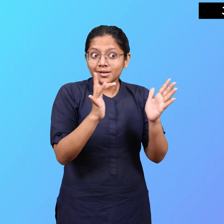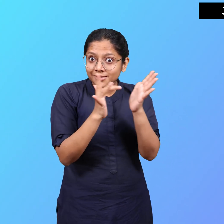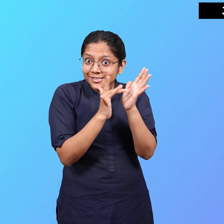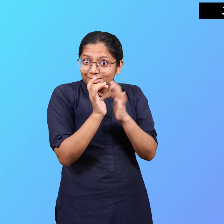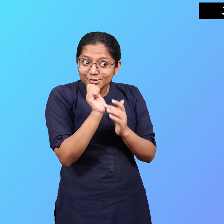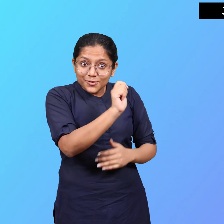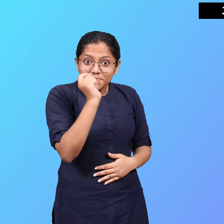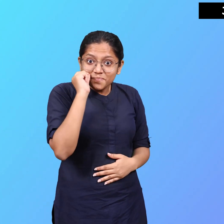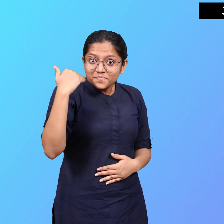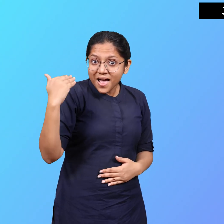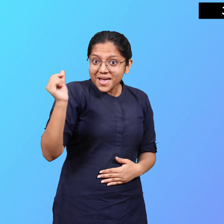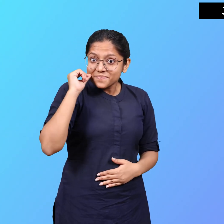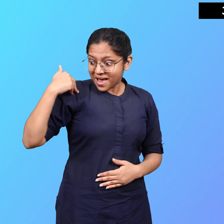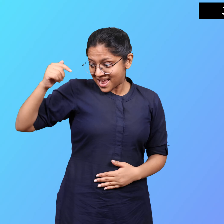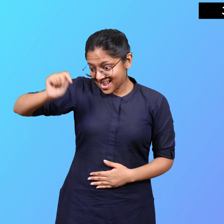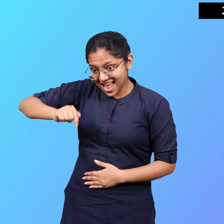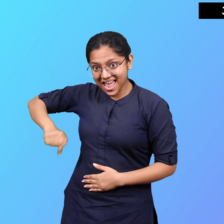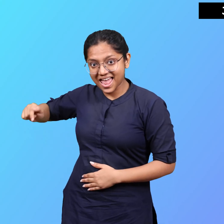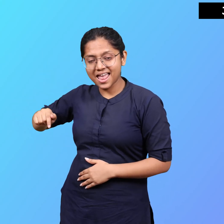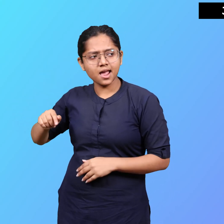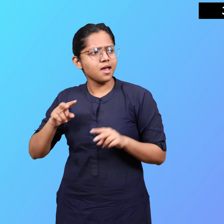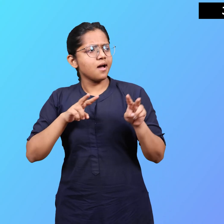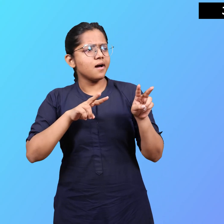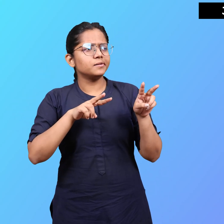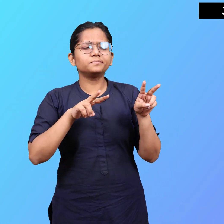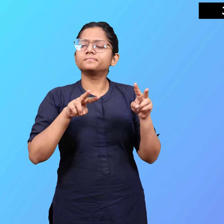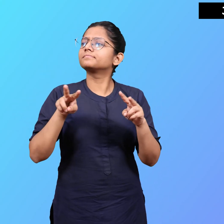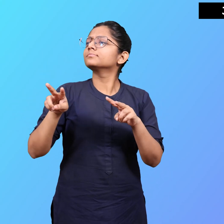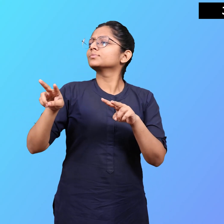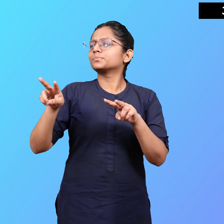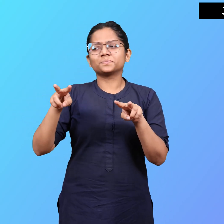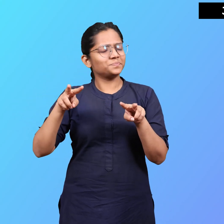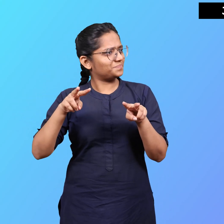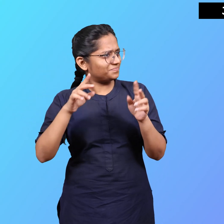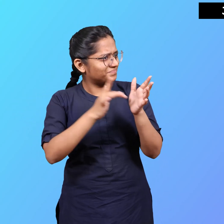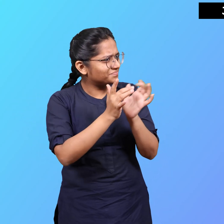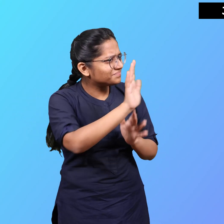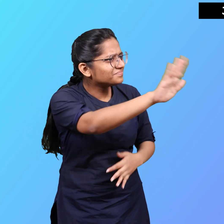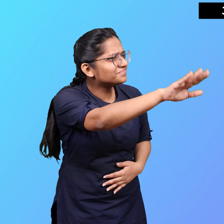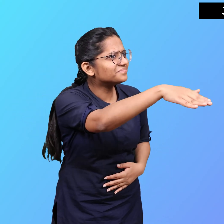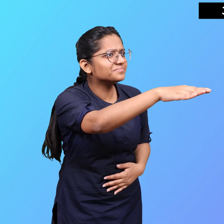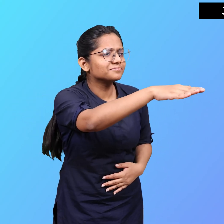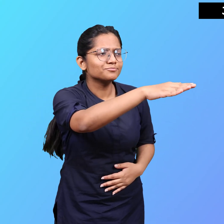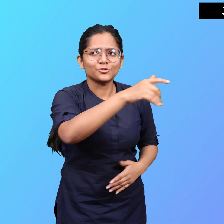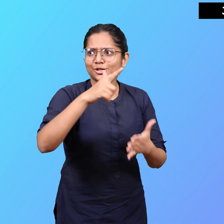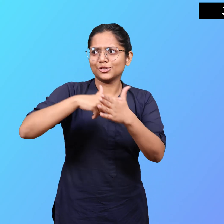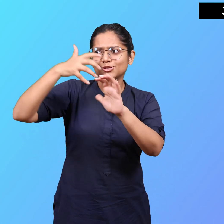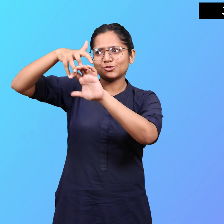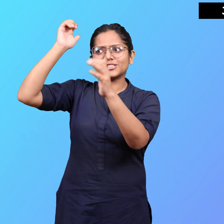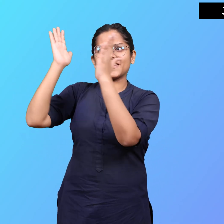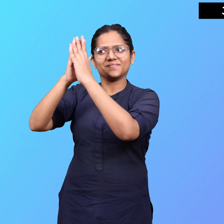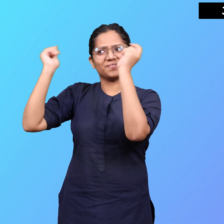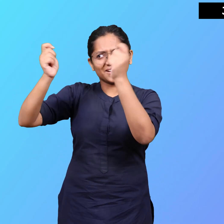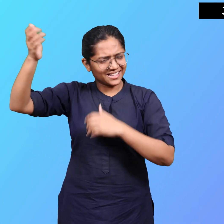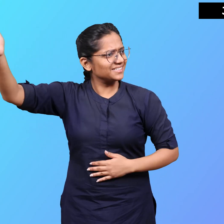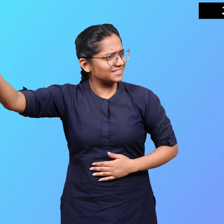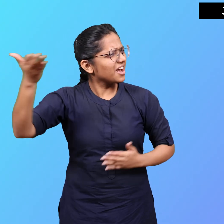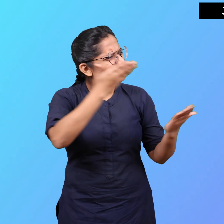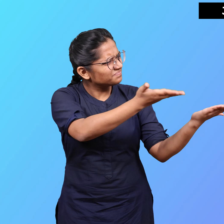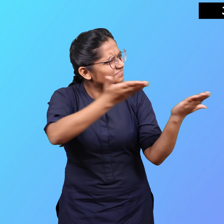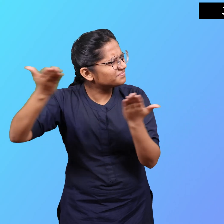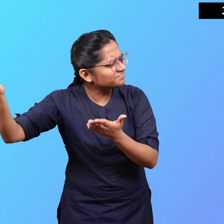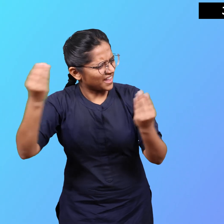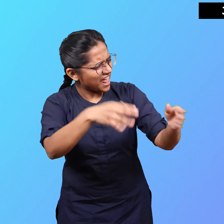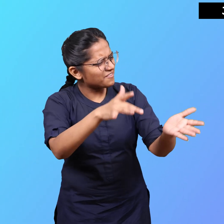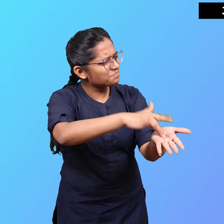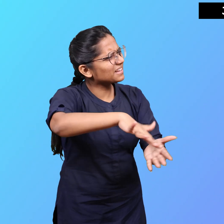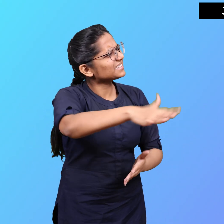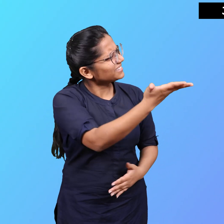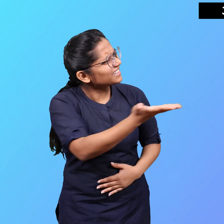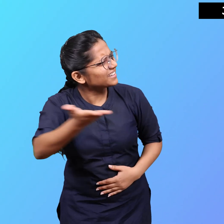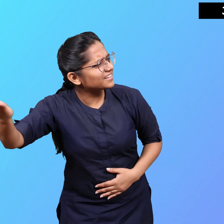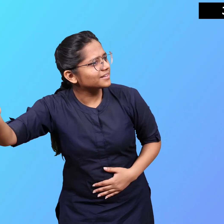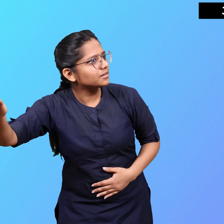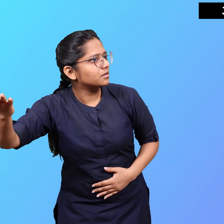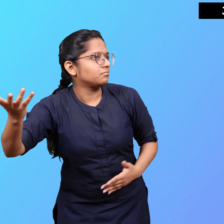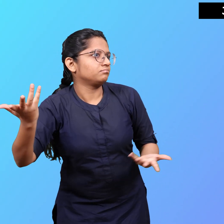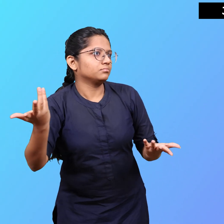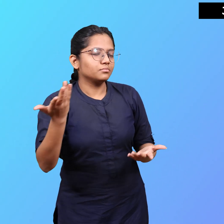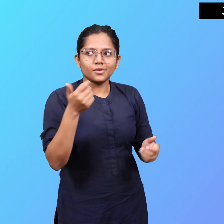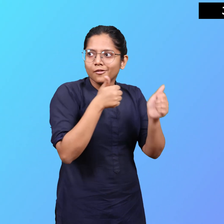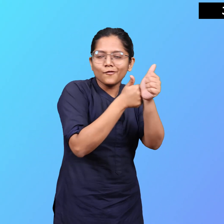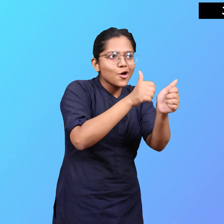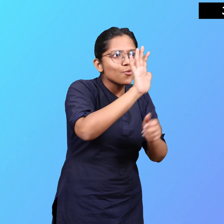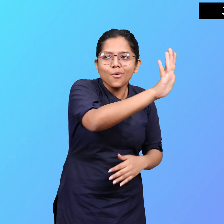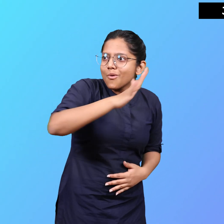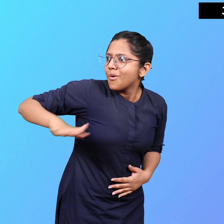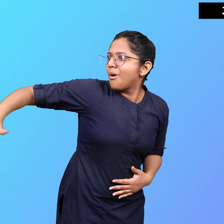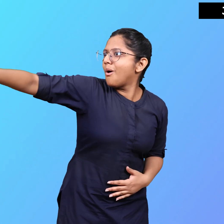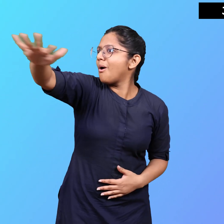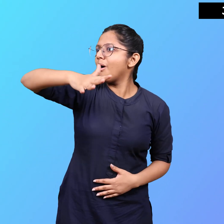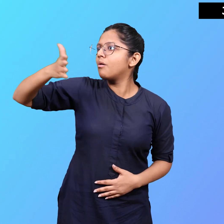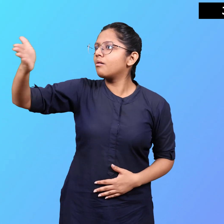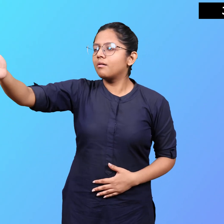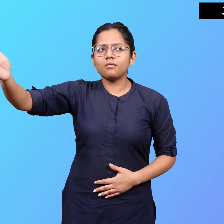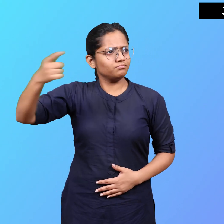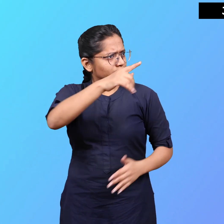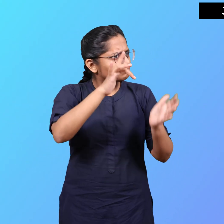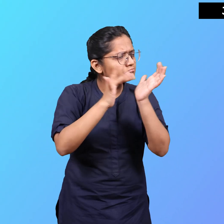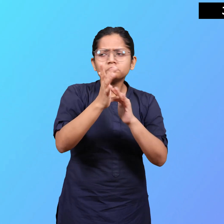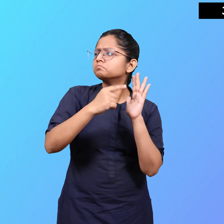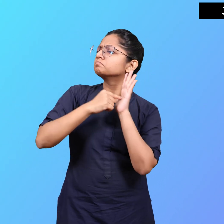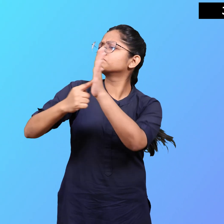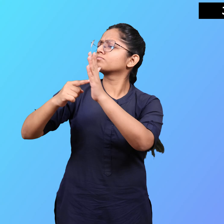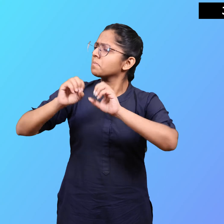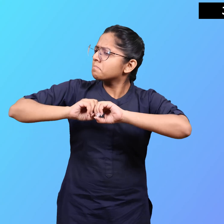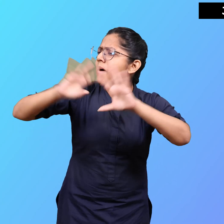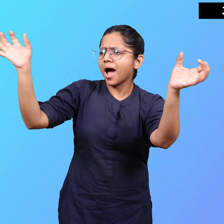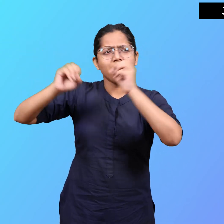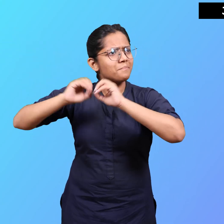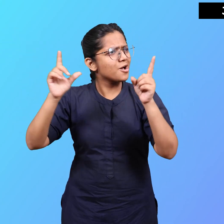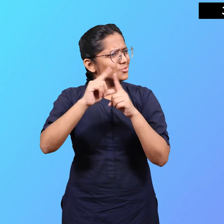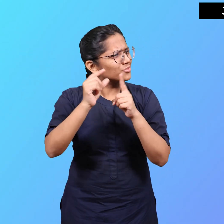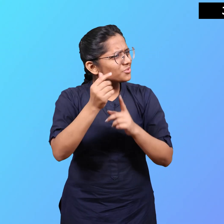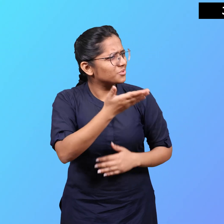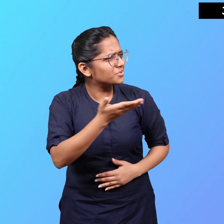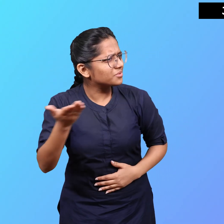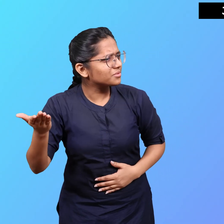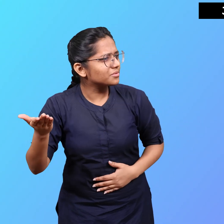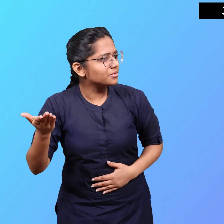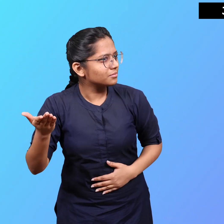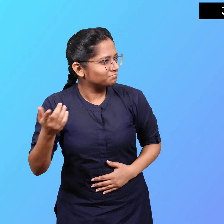So his brothers said to him, “You should leave here and go to the festival in Judea. Then your followers there can see the miracles you do.